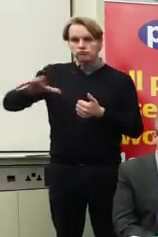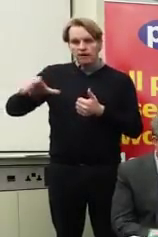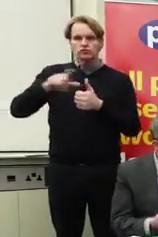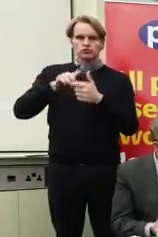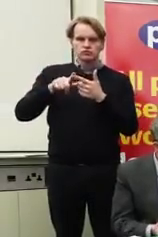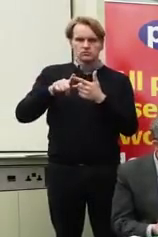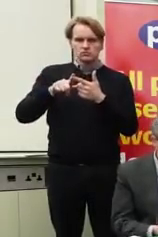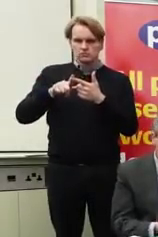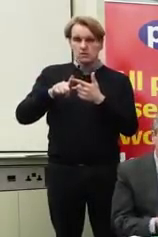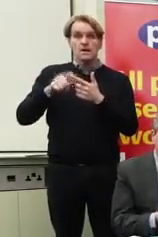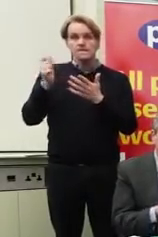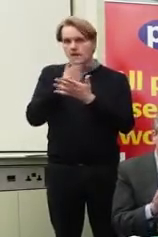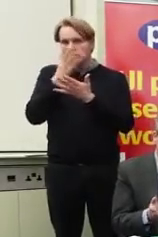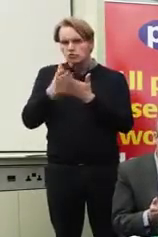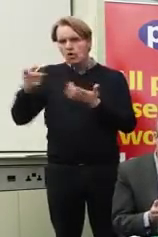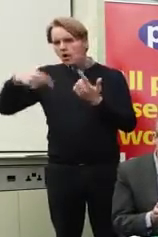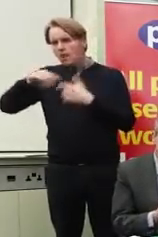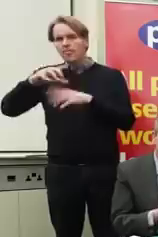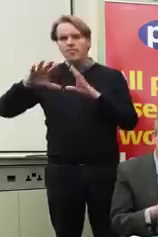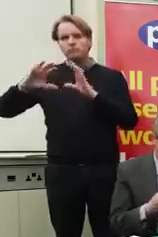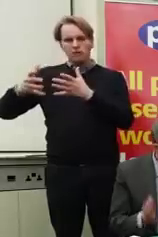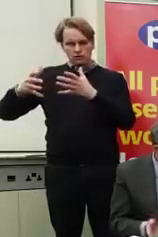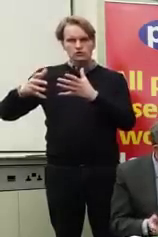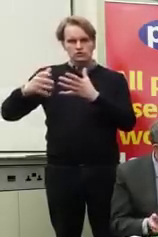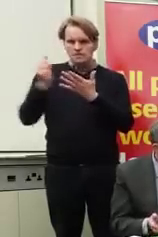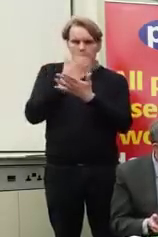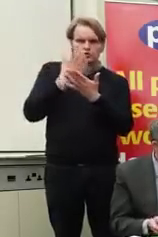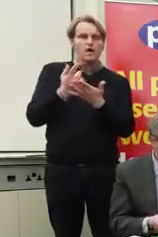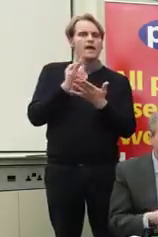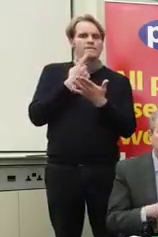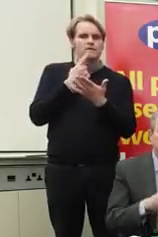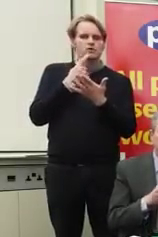sure that in every branch we can start by ensuring all our data is up to date we